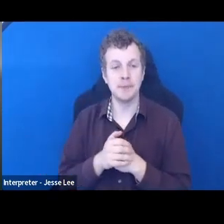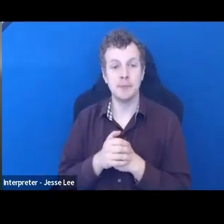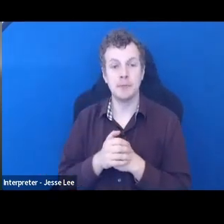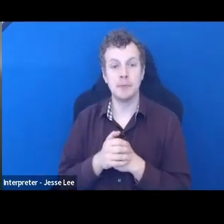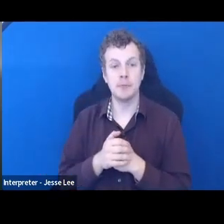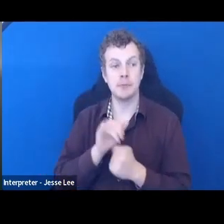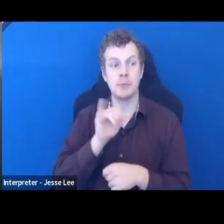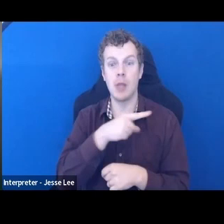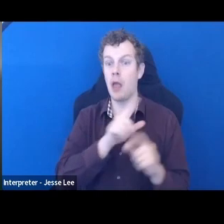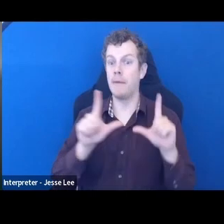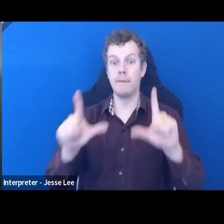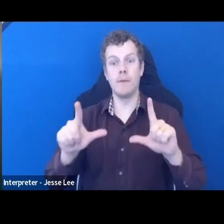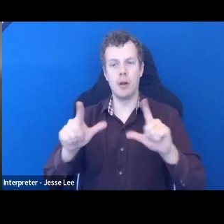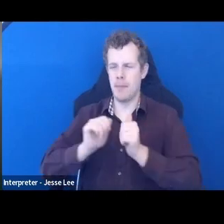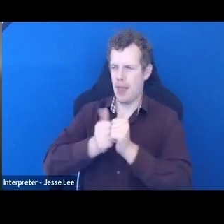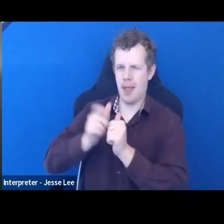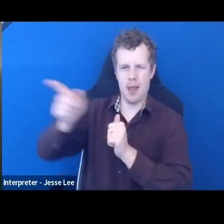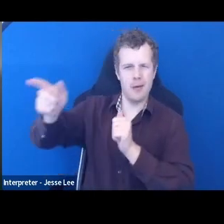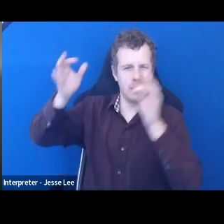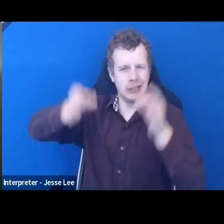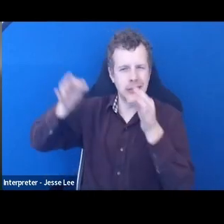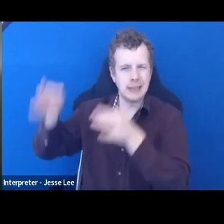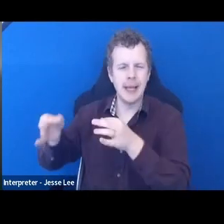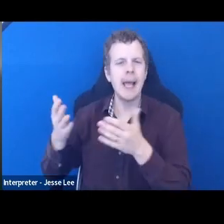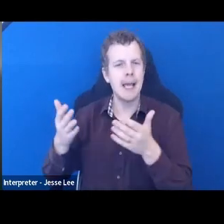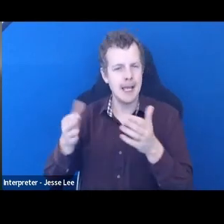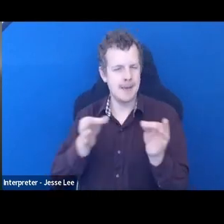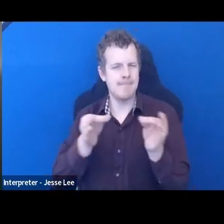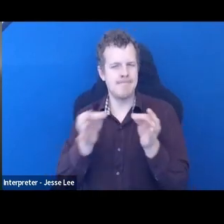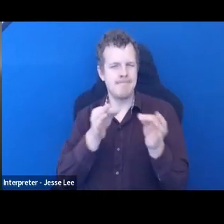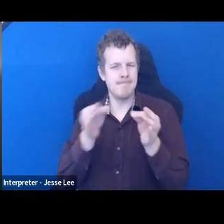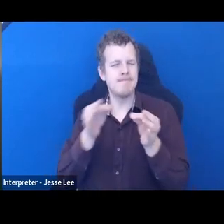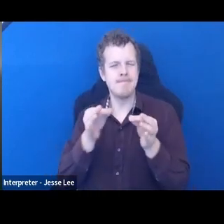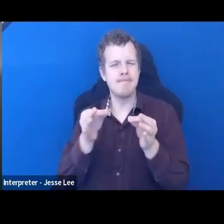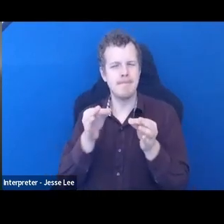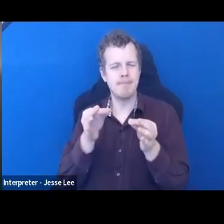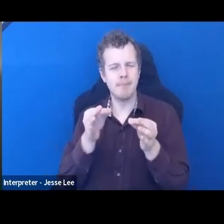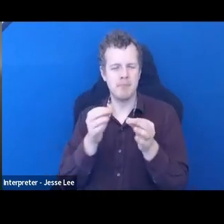of family decision-making describes key features of that process.